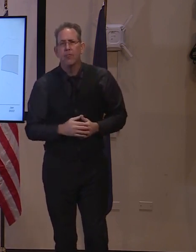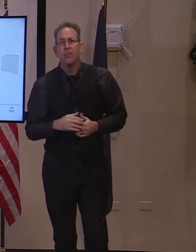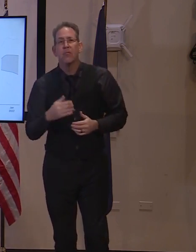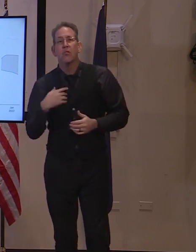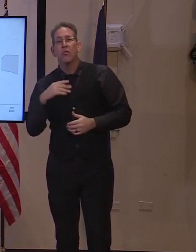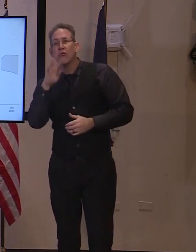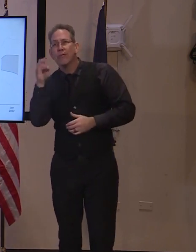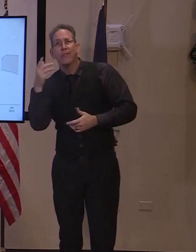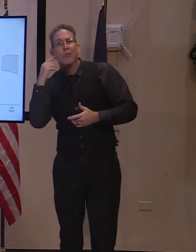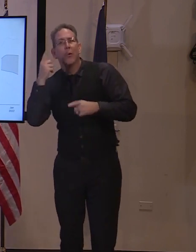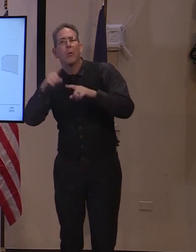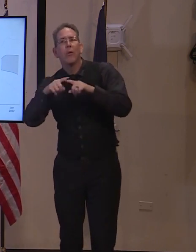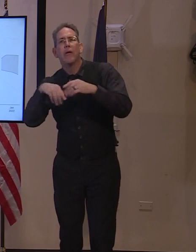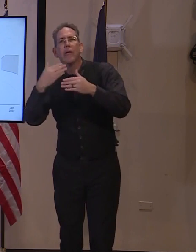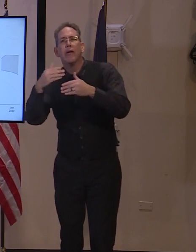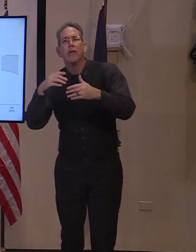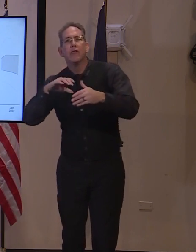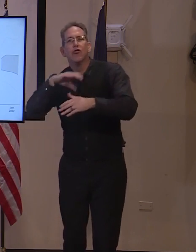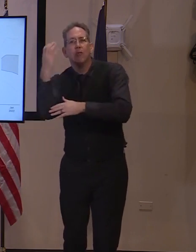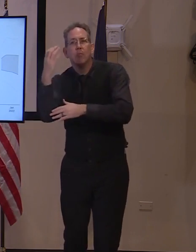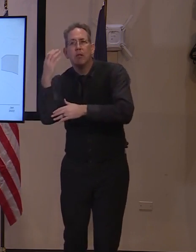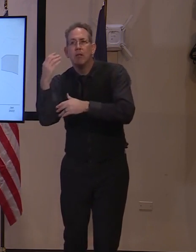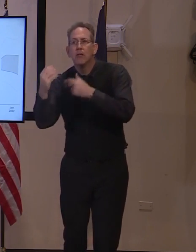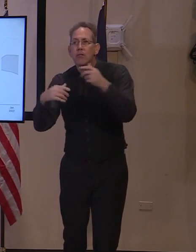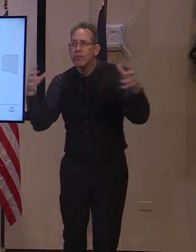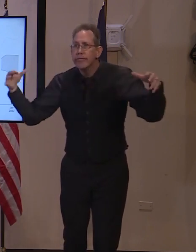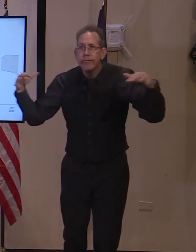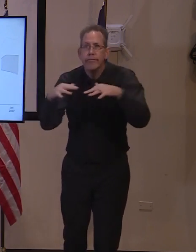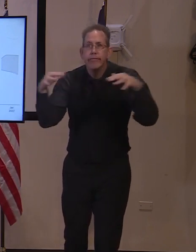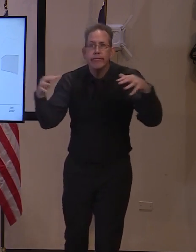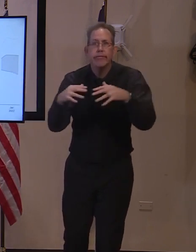will occur. And in fact, we do anticipate that cases will rise